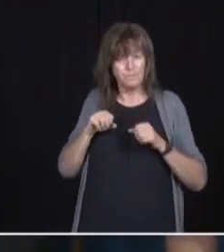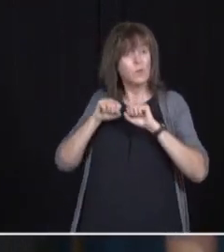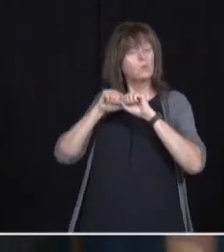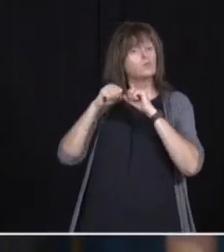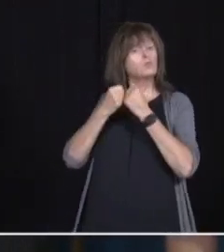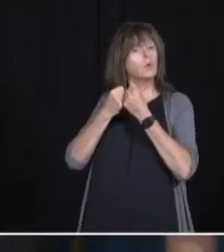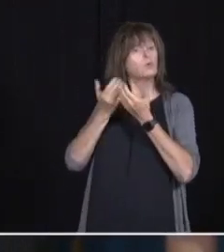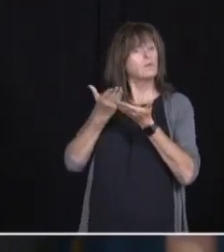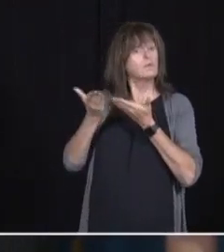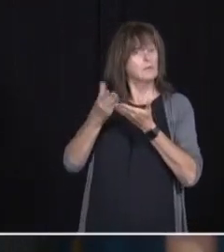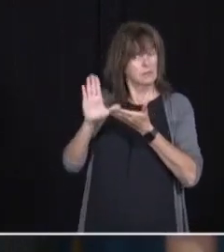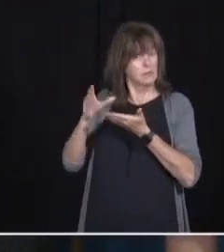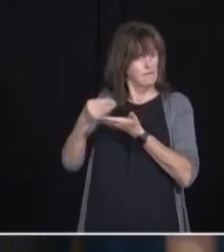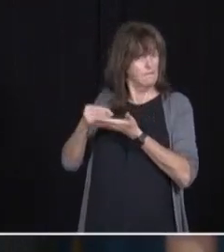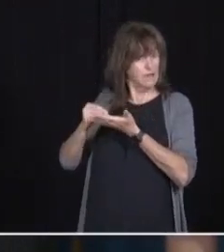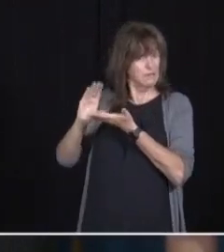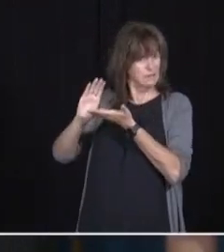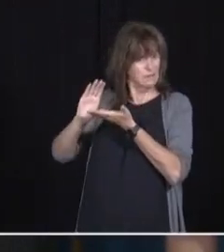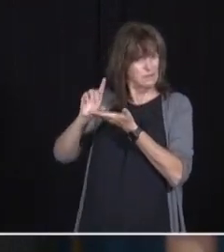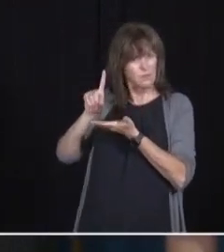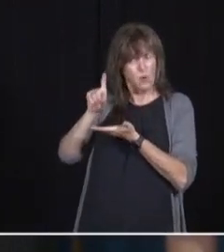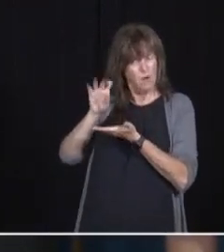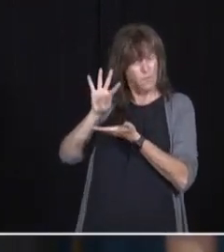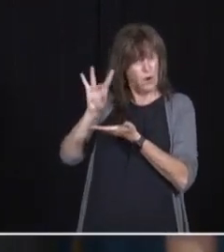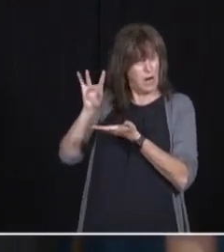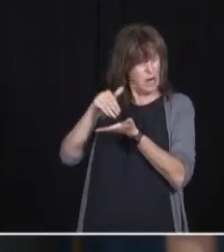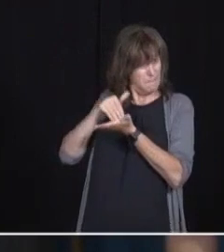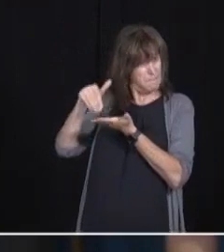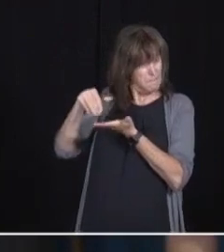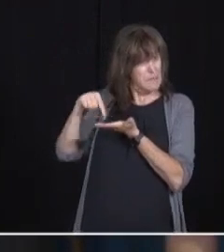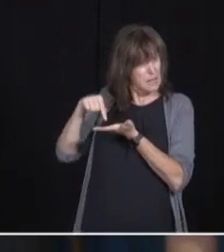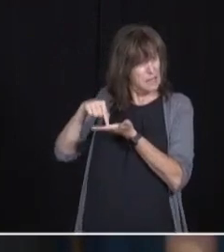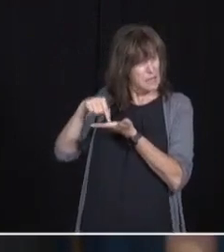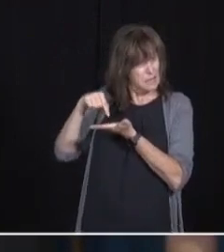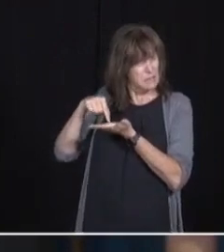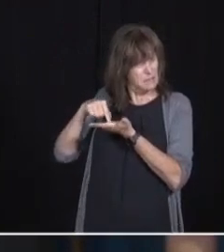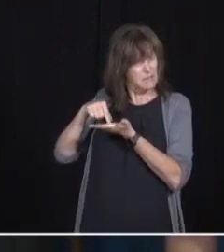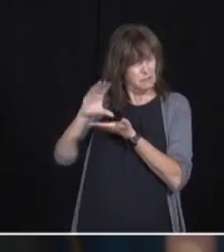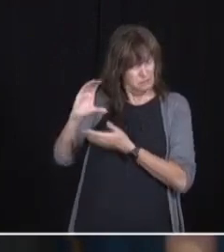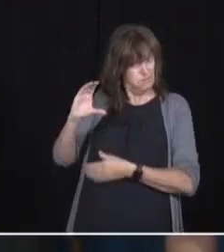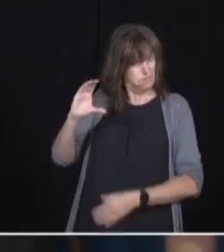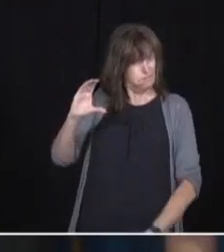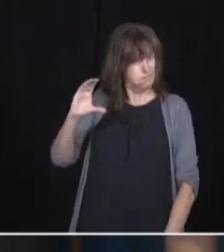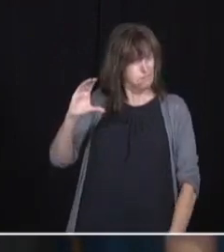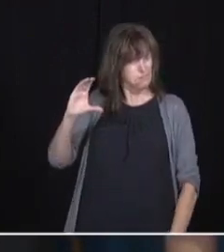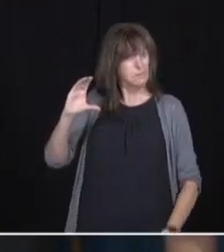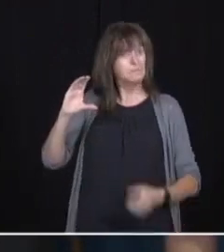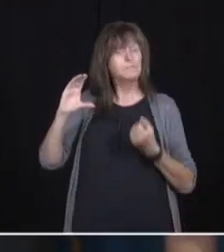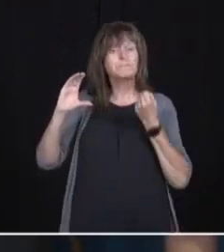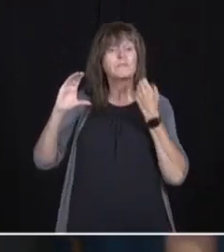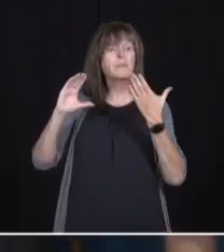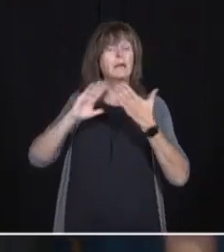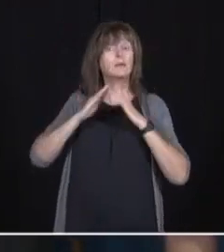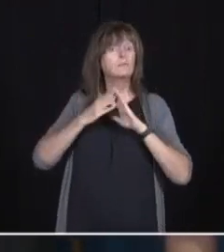is in the first phase of the social service review fund, that is the $148 million we announced early on, many municipalities strengthened their rent banks.